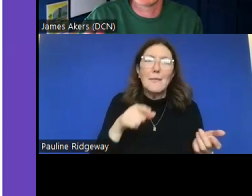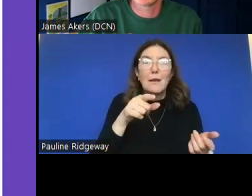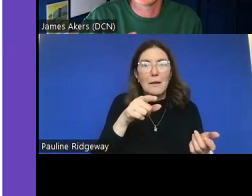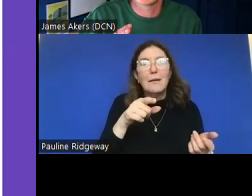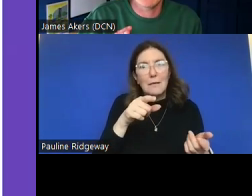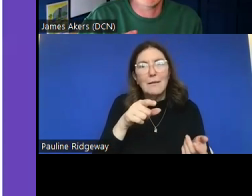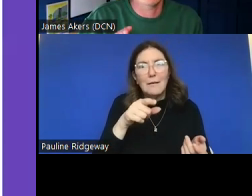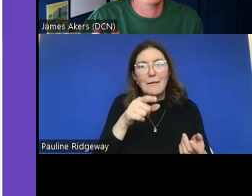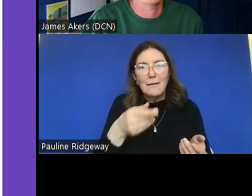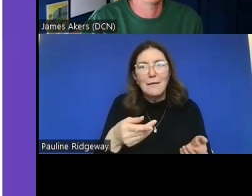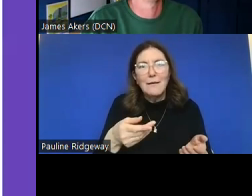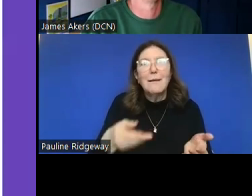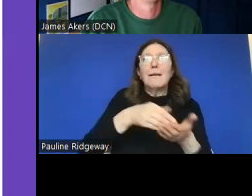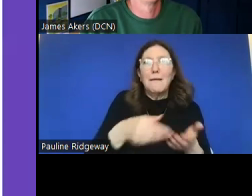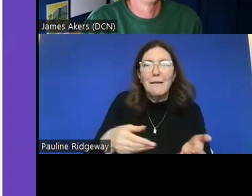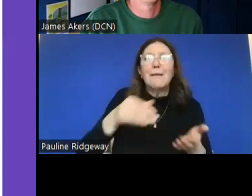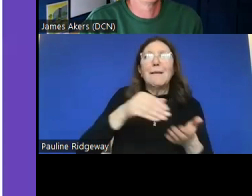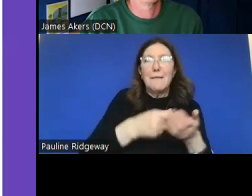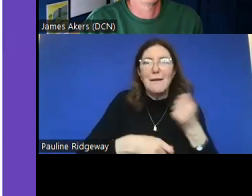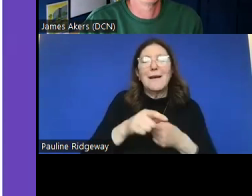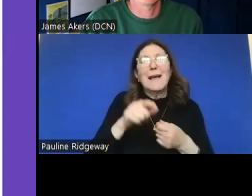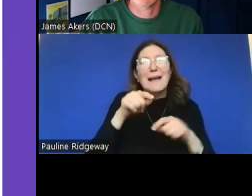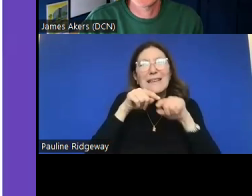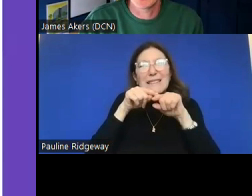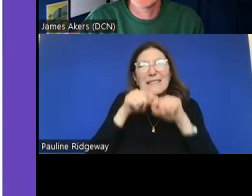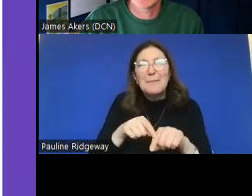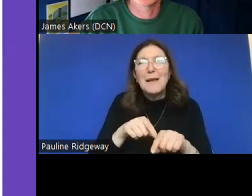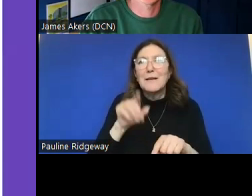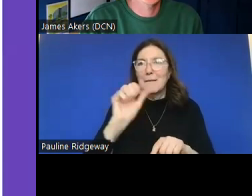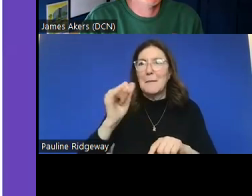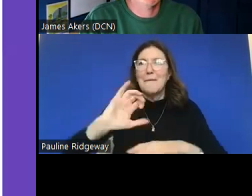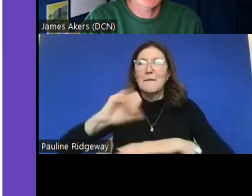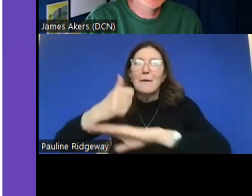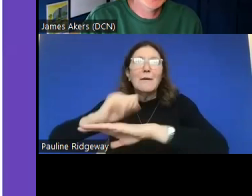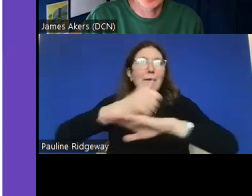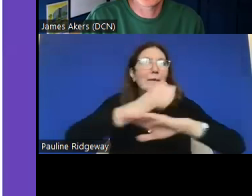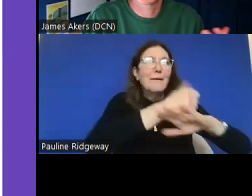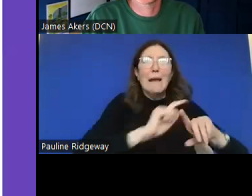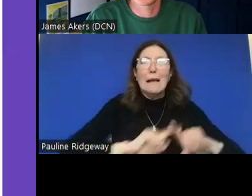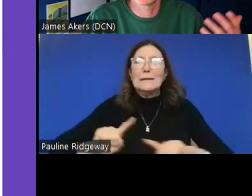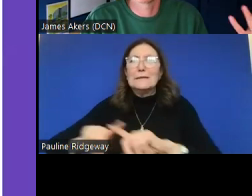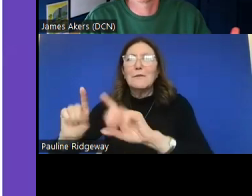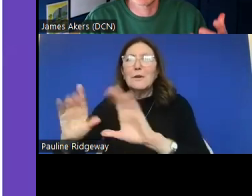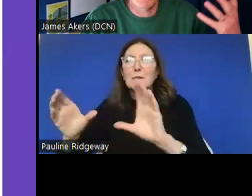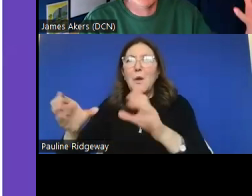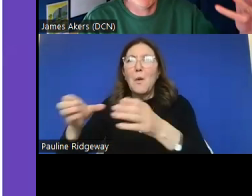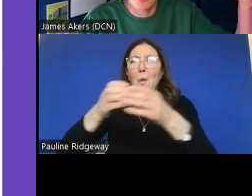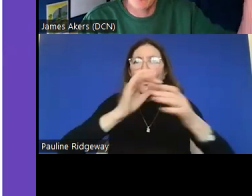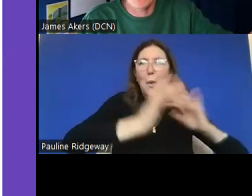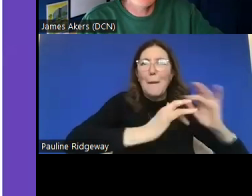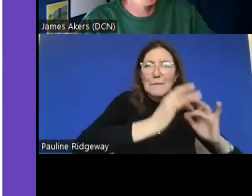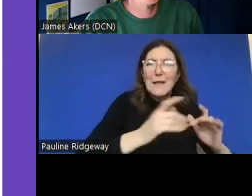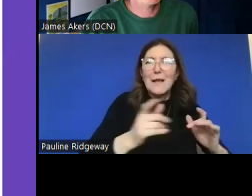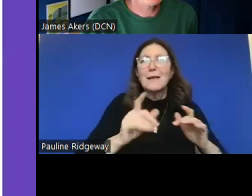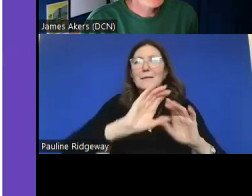Depending if you have different websites and subdomains, the cost can get quite high.